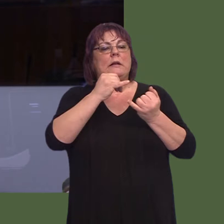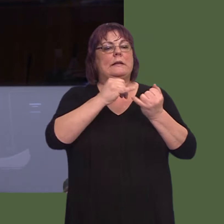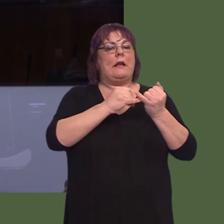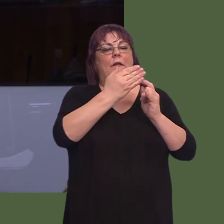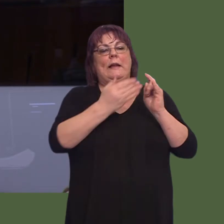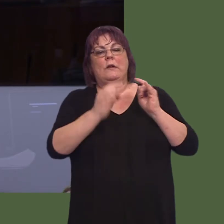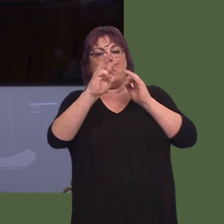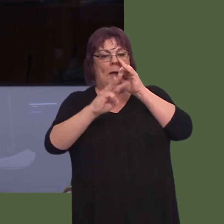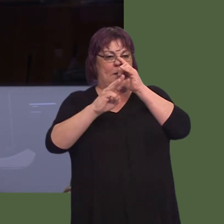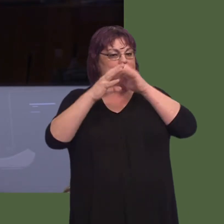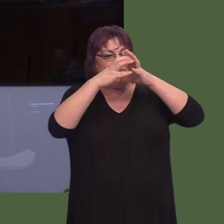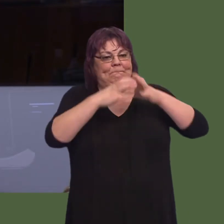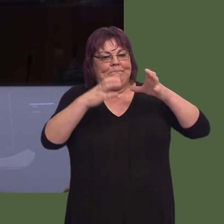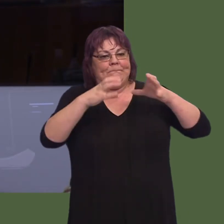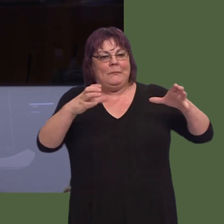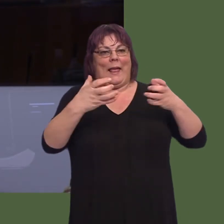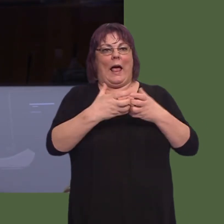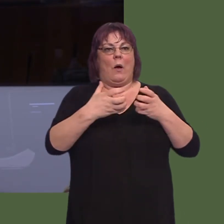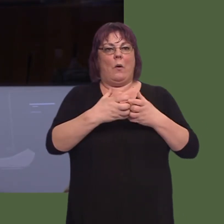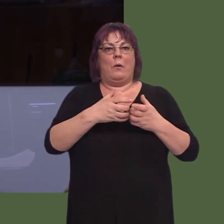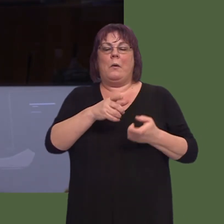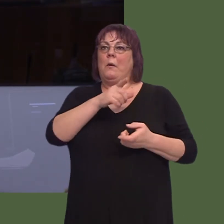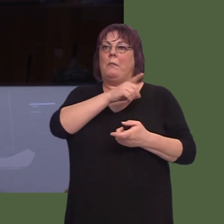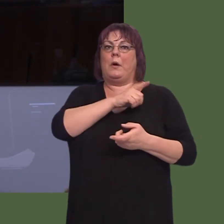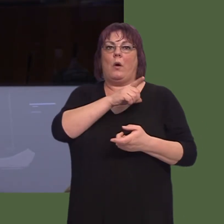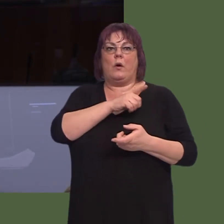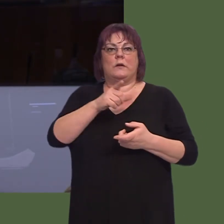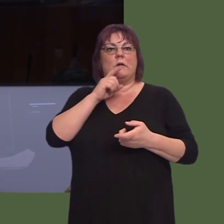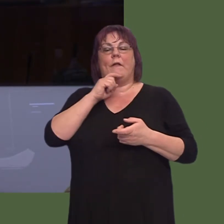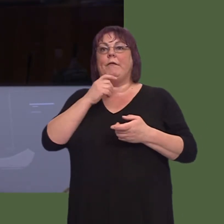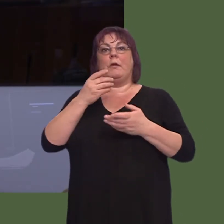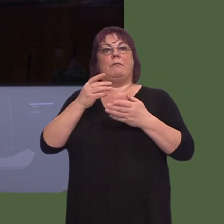now in the light of the, first, reduction in, and then the decision to abolish, the